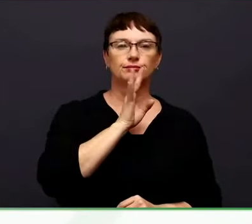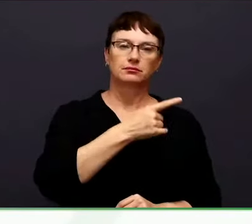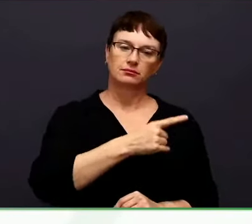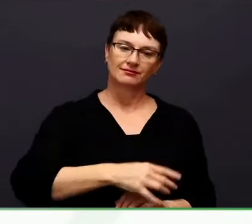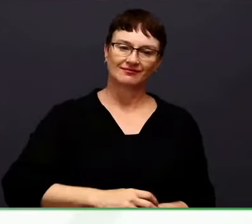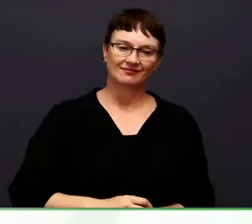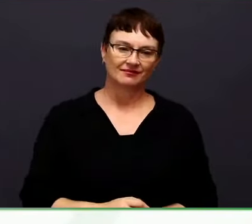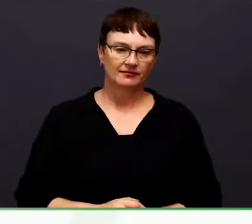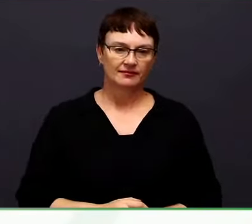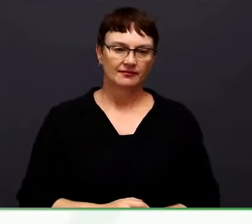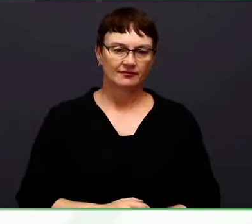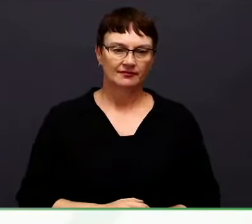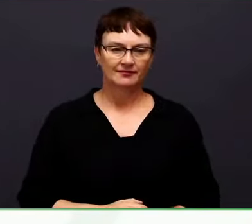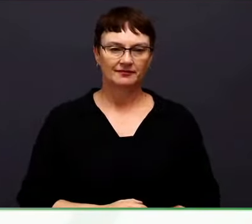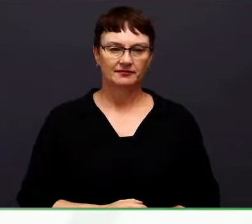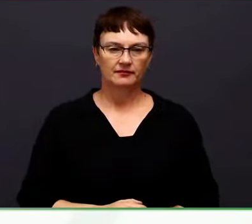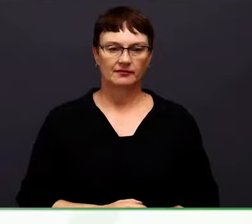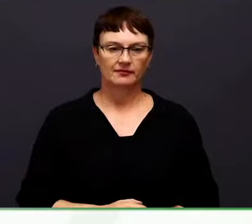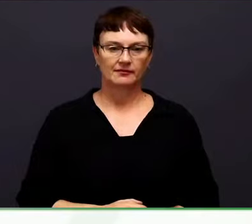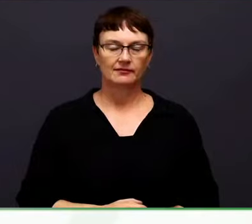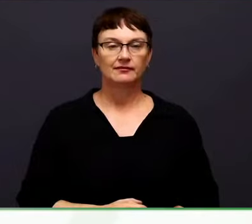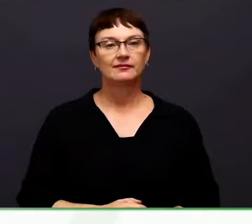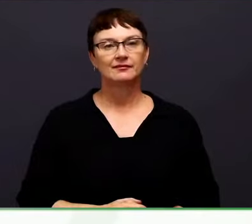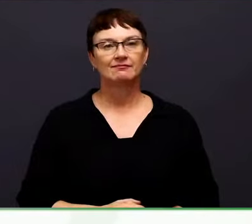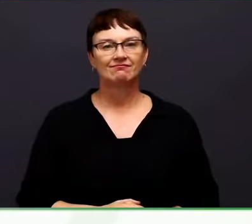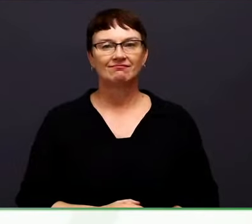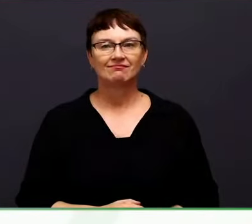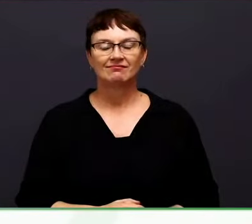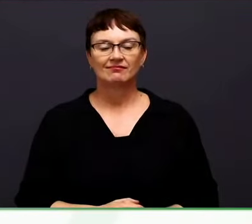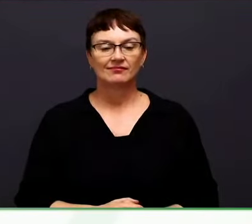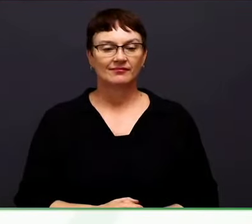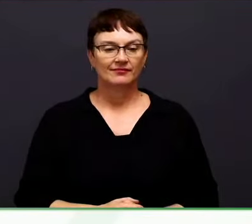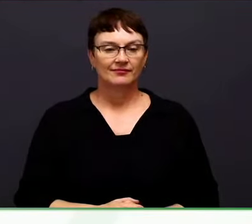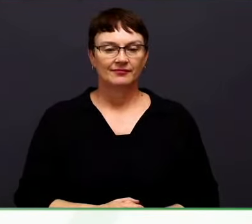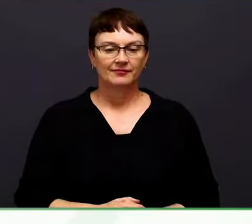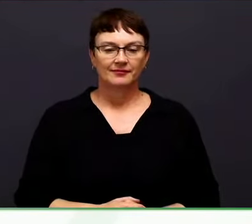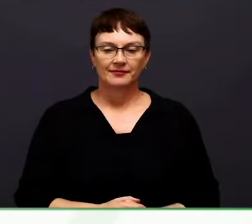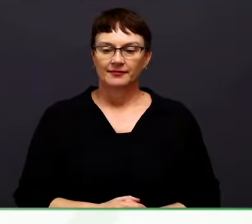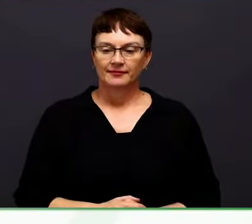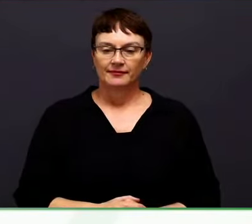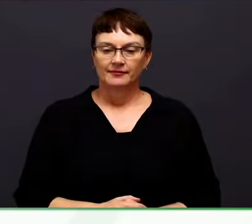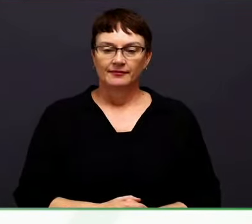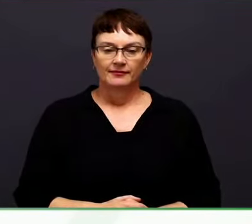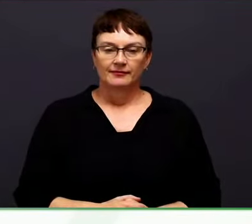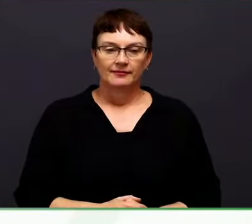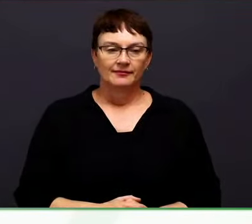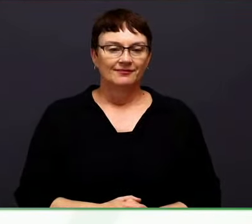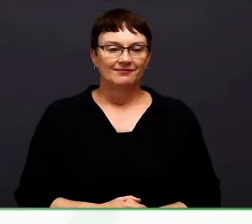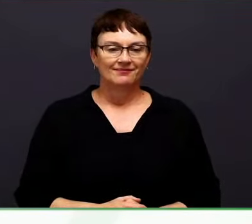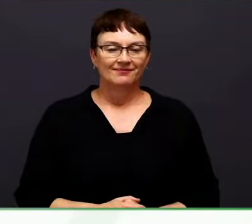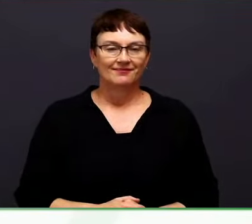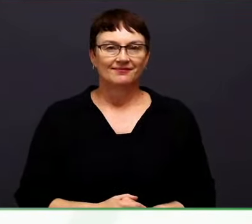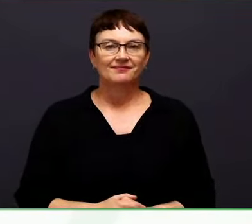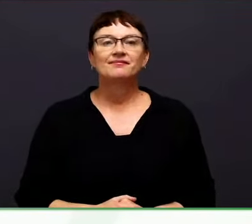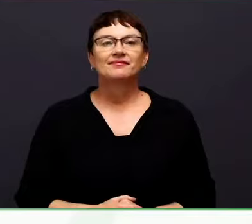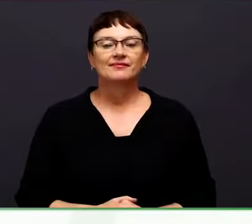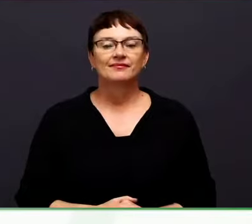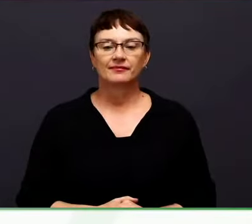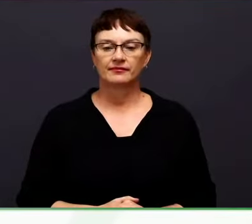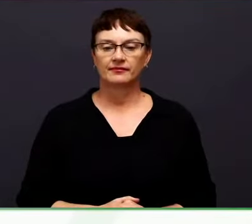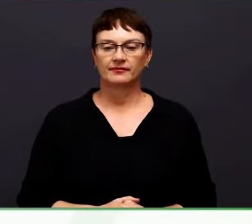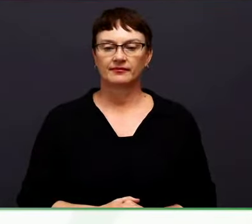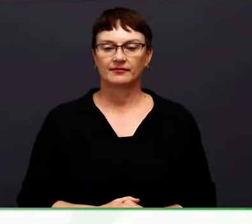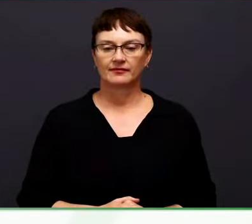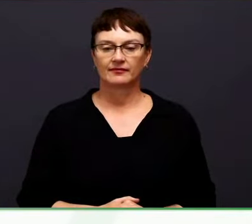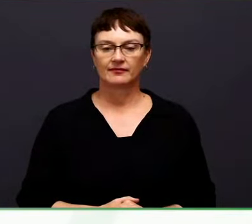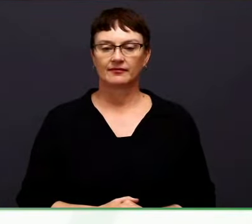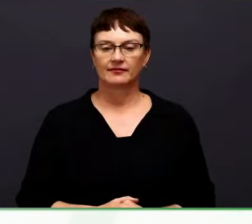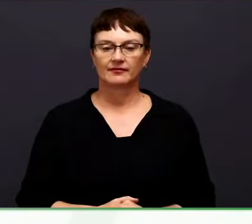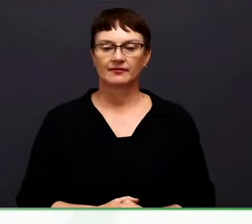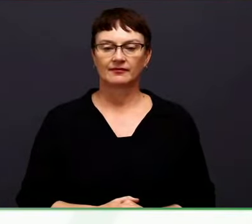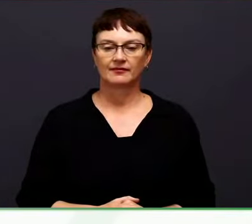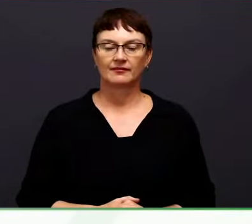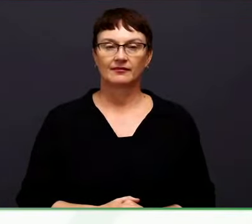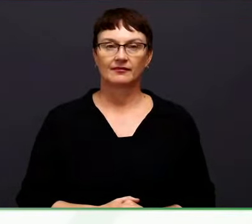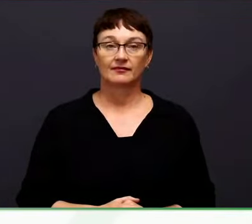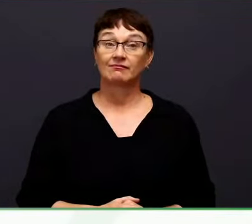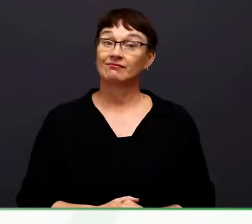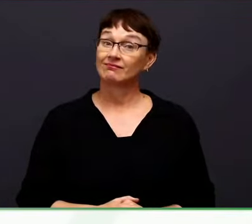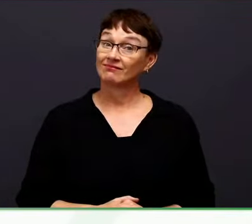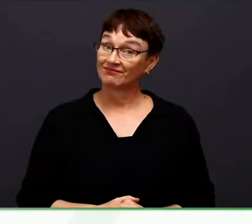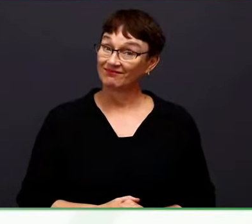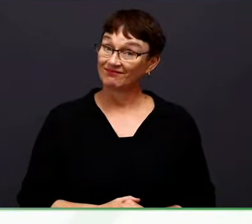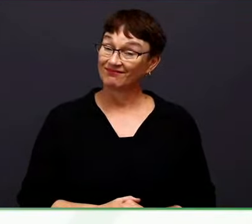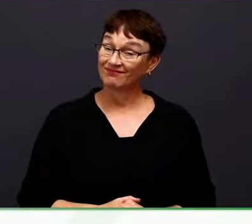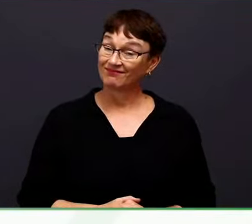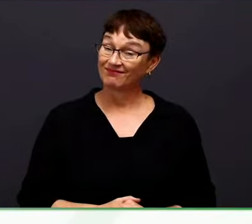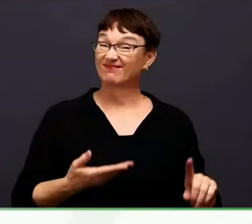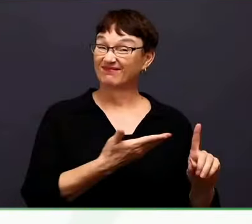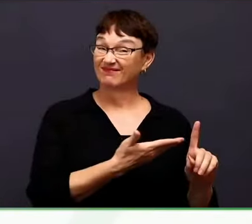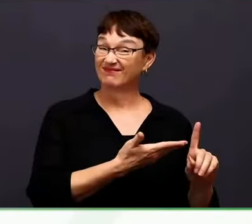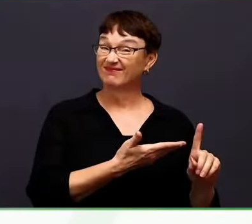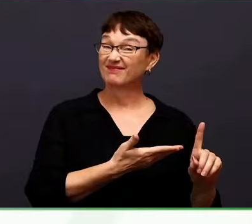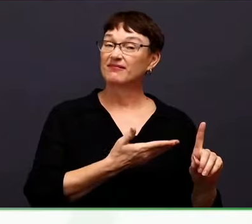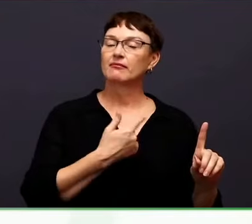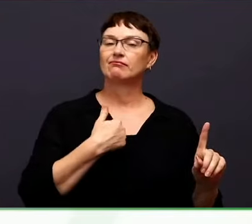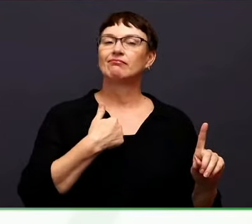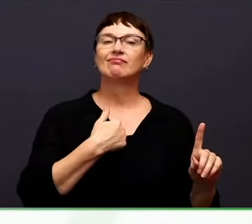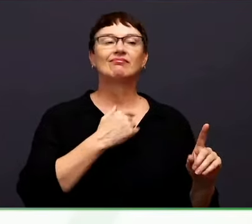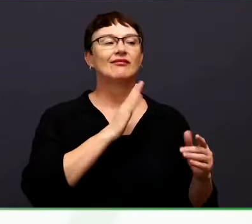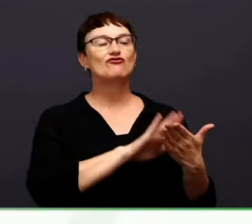She talks about politics, about history what changed and what needs